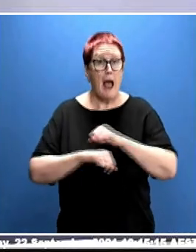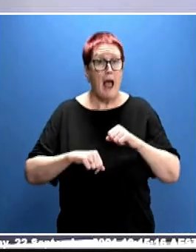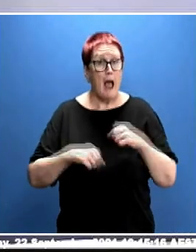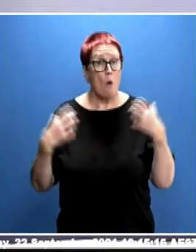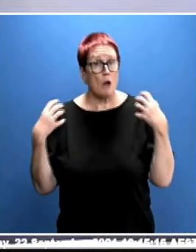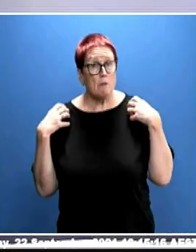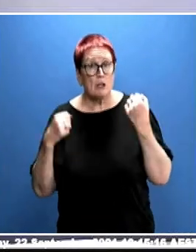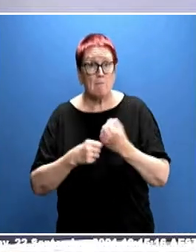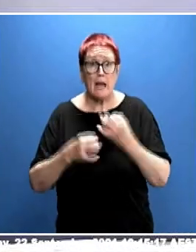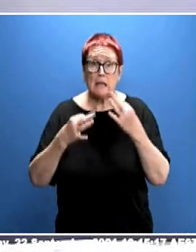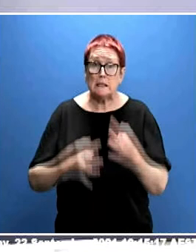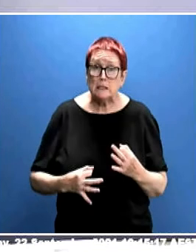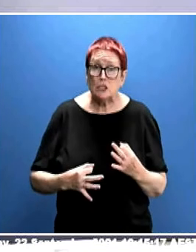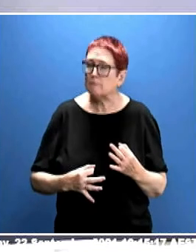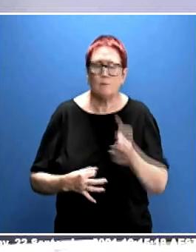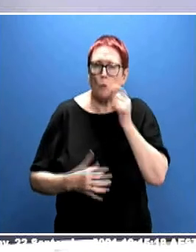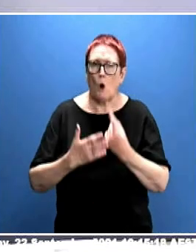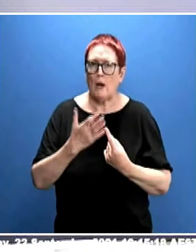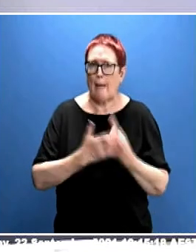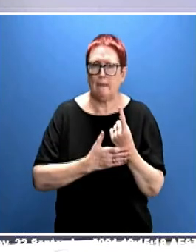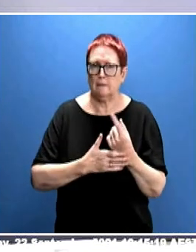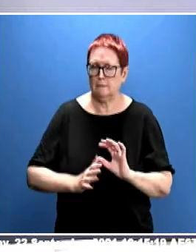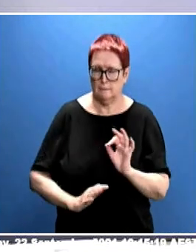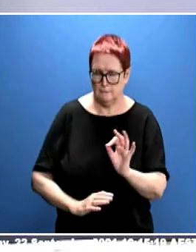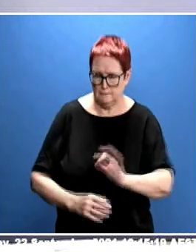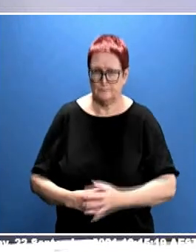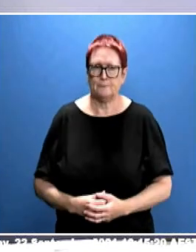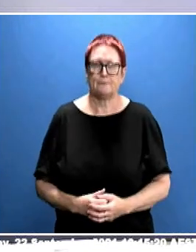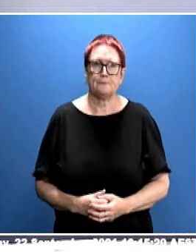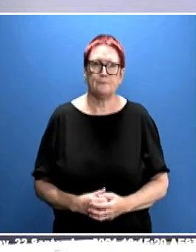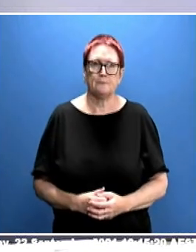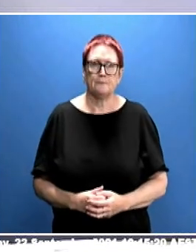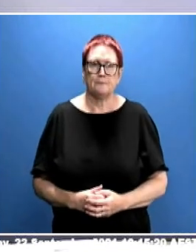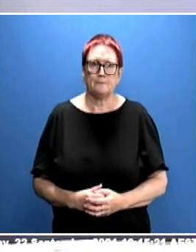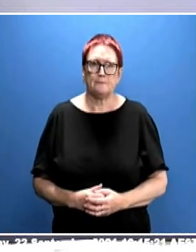in relation to the foster carers and that nothing will appear in